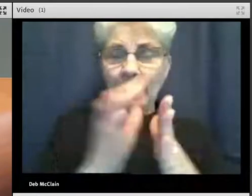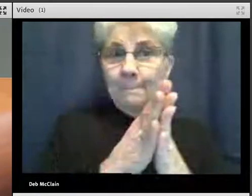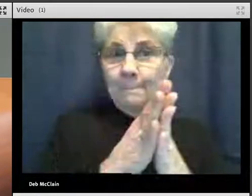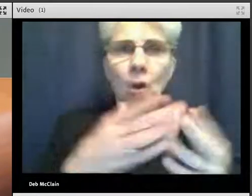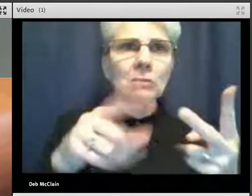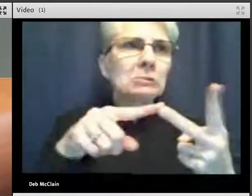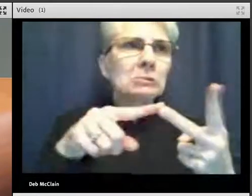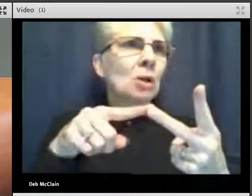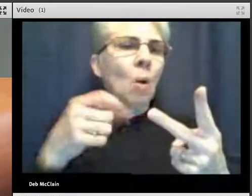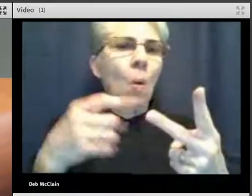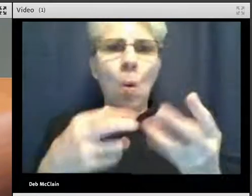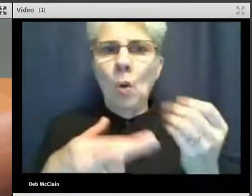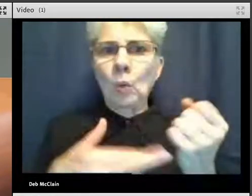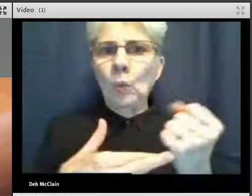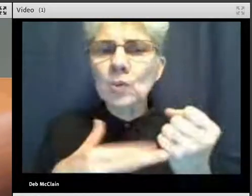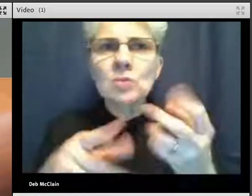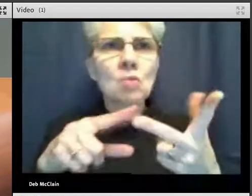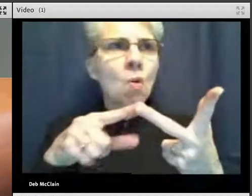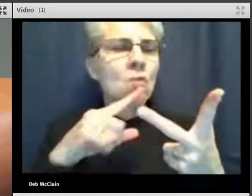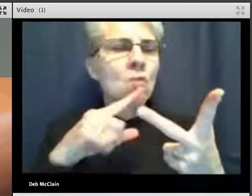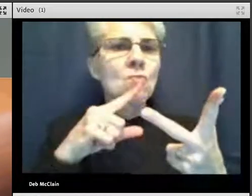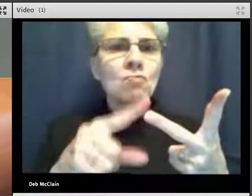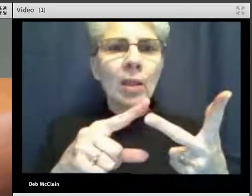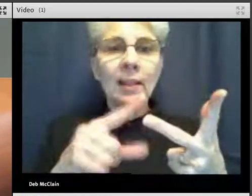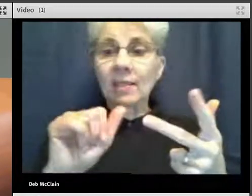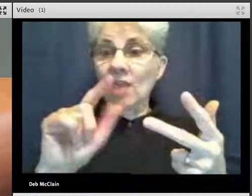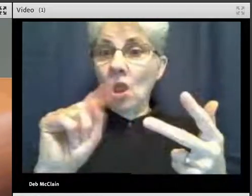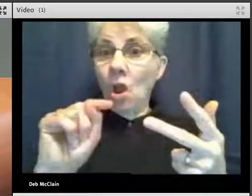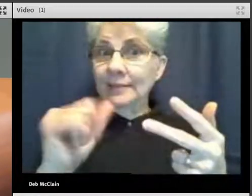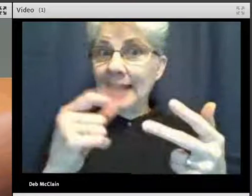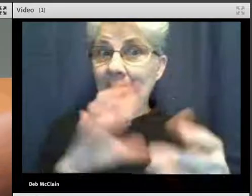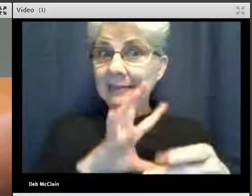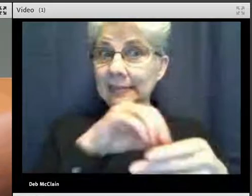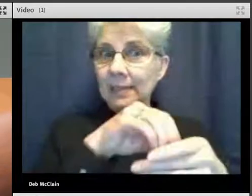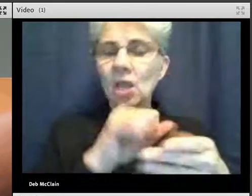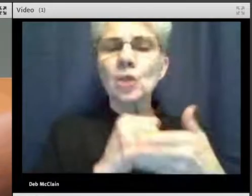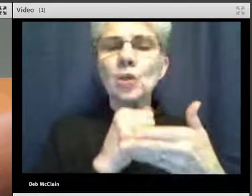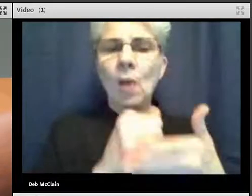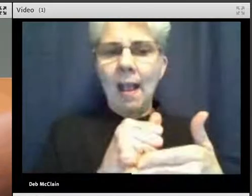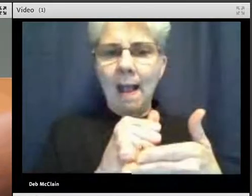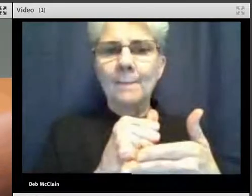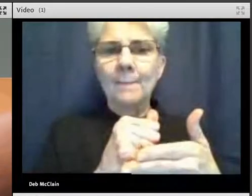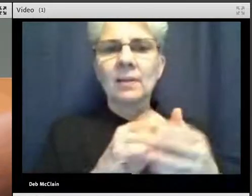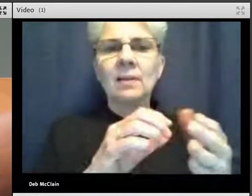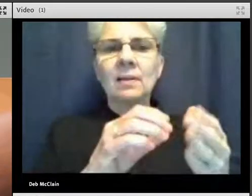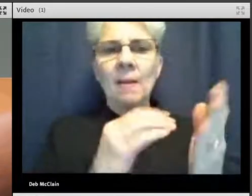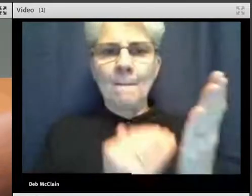if you're highlighting resources, if you really put those alt-tags in there, you are going to help push that quality,